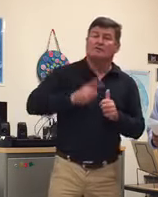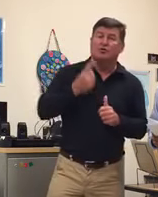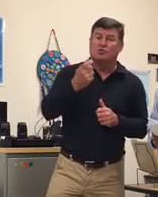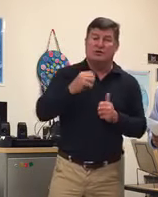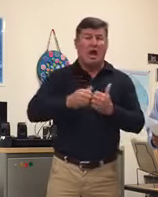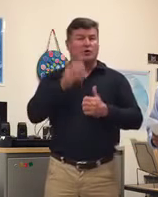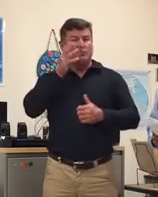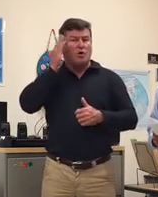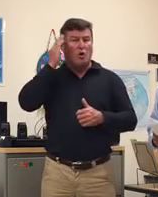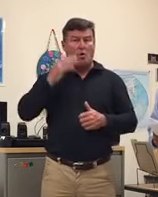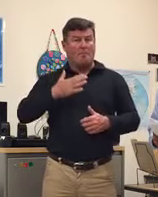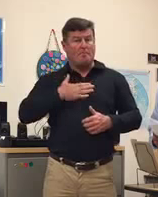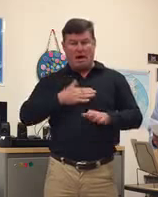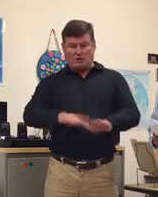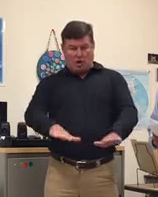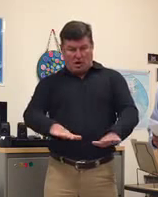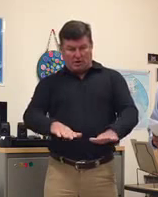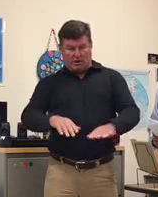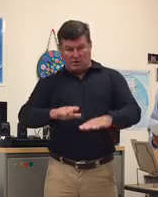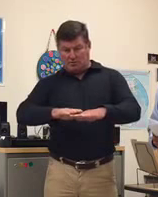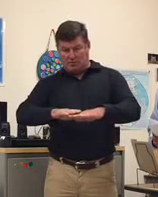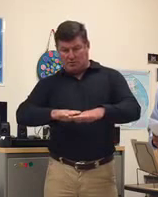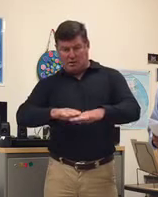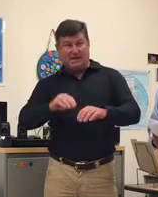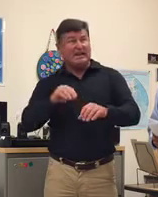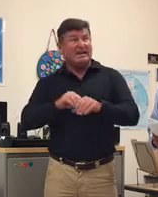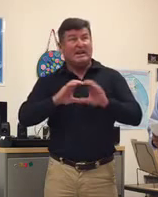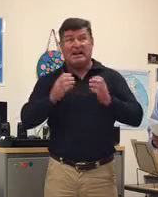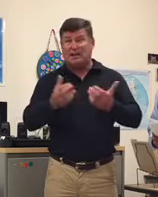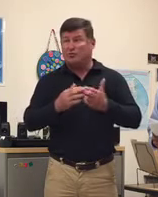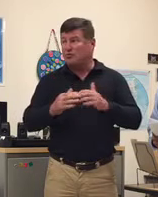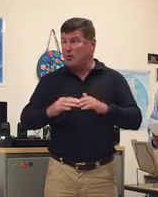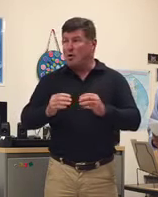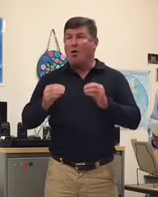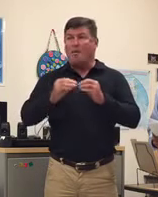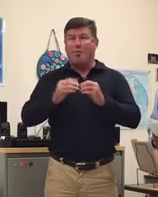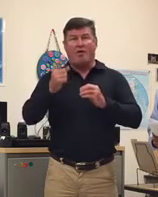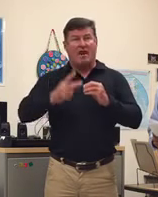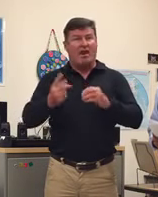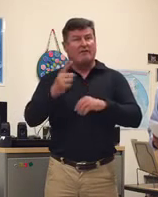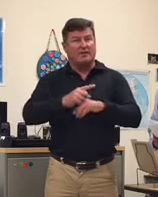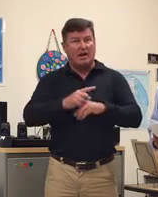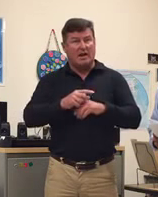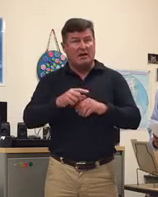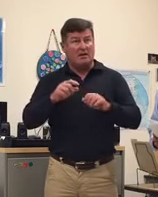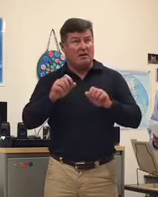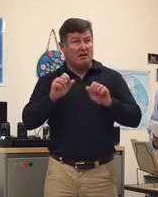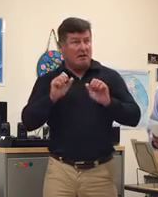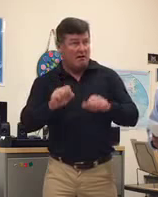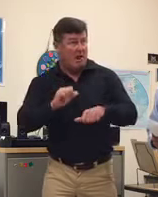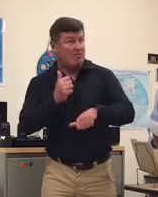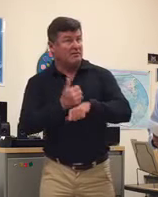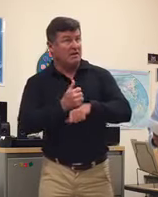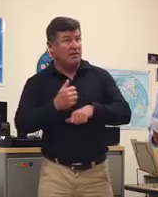Okay, so the first question is about how does a parent know if their student is even in a classroom for more than half of the day